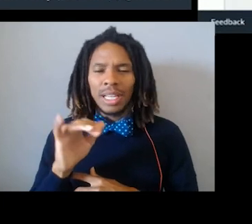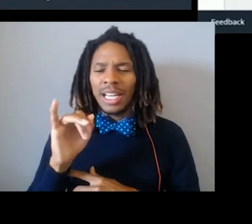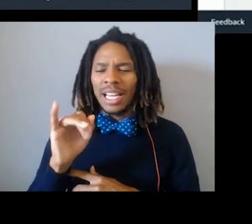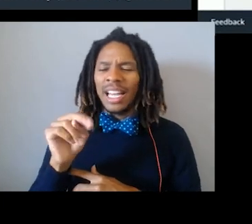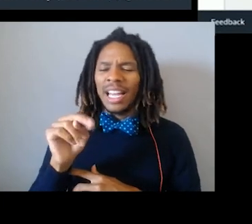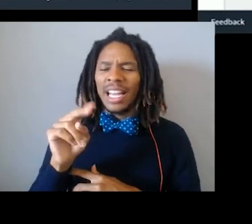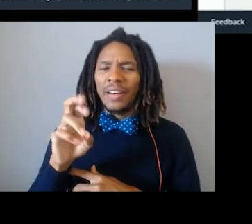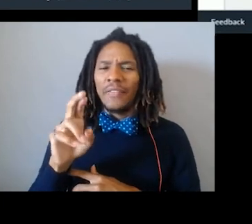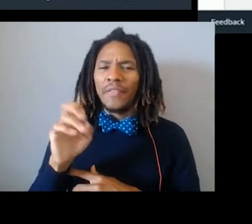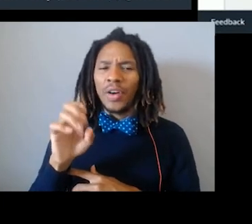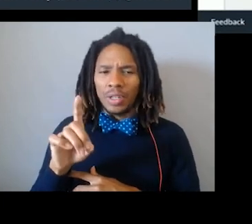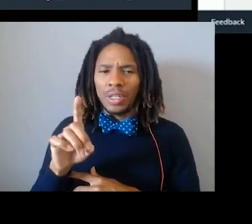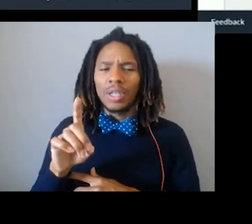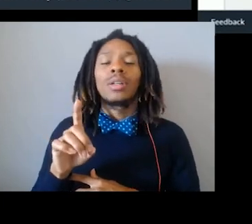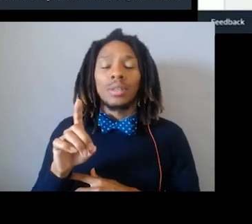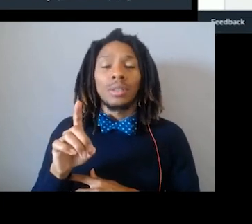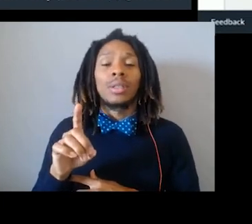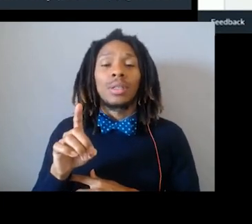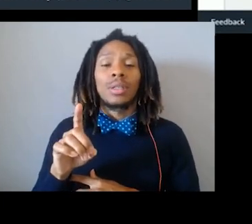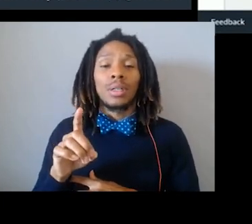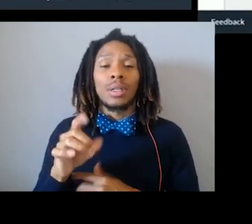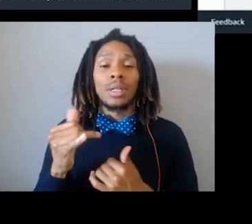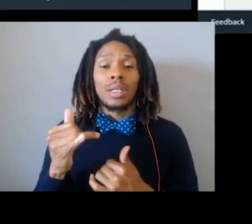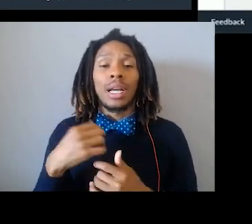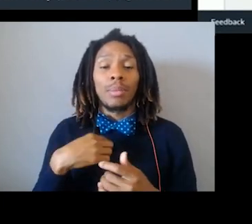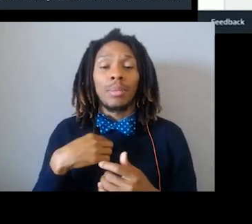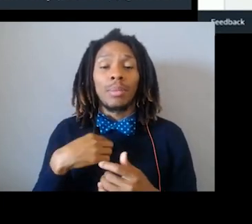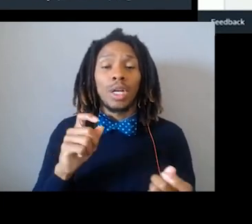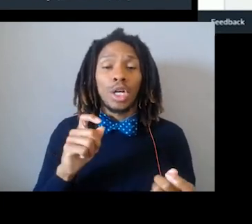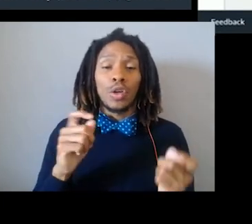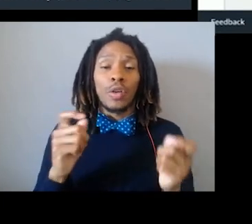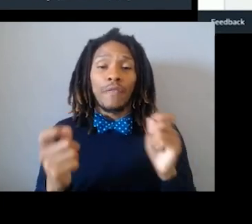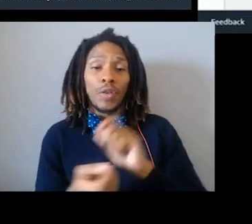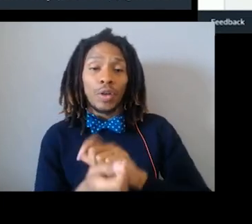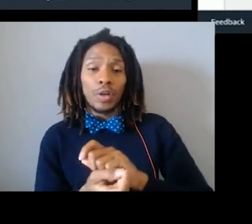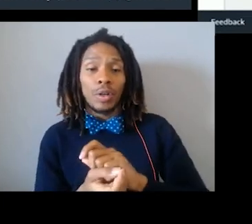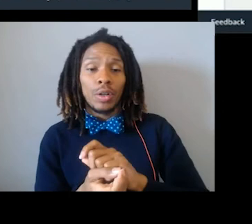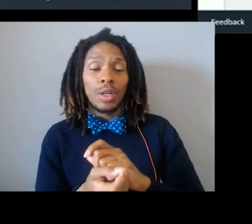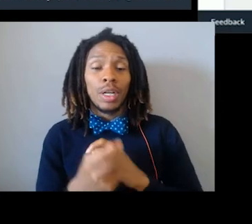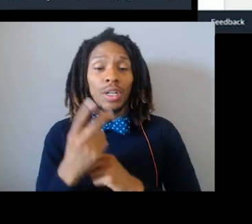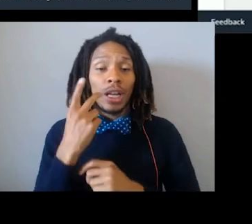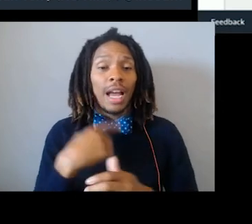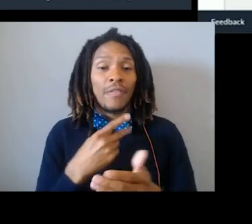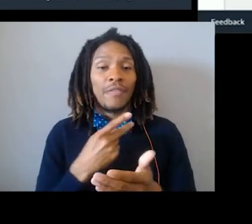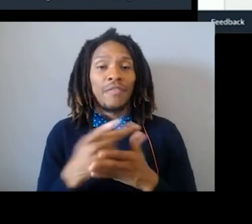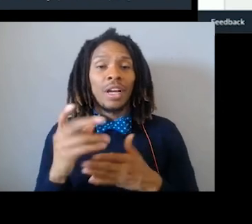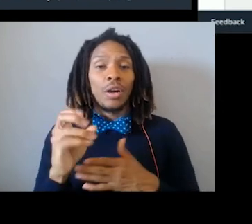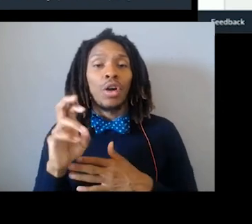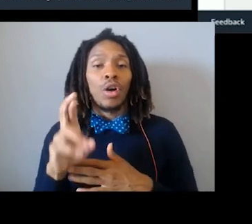I'm going to invert, so now you'll see, I've failed over at my health check.